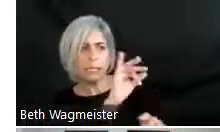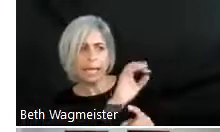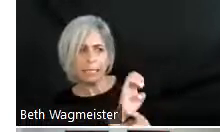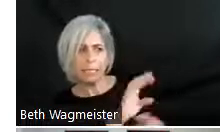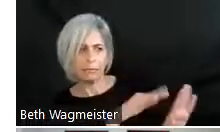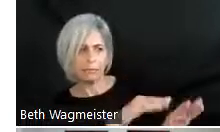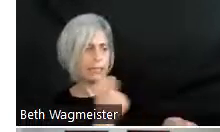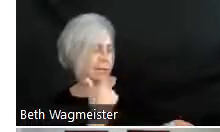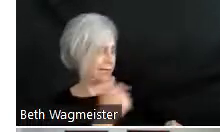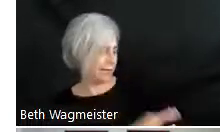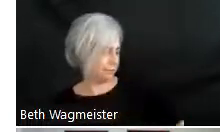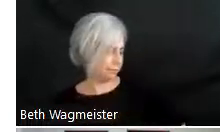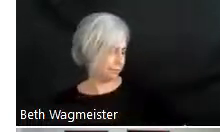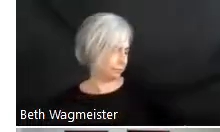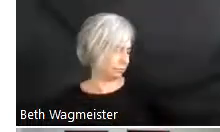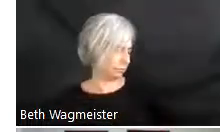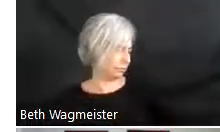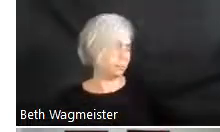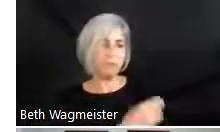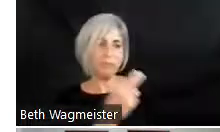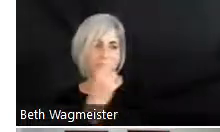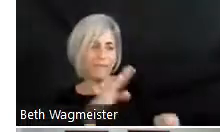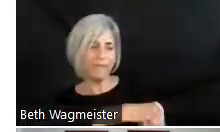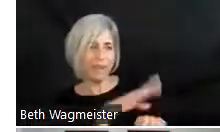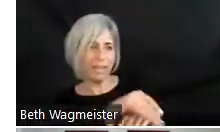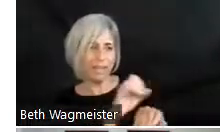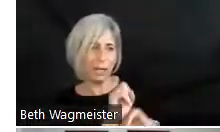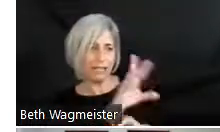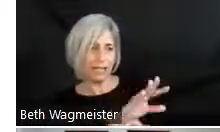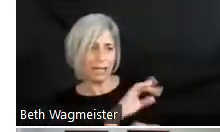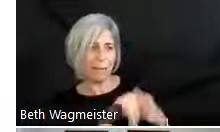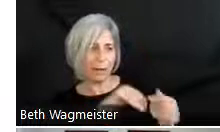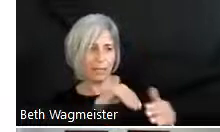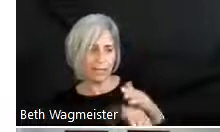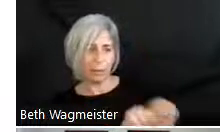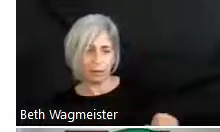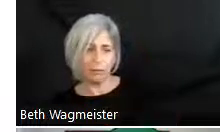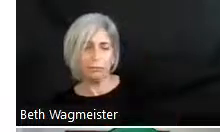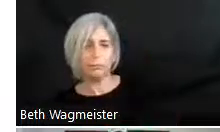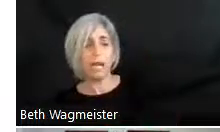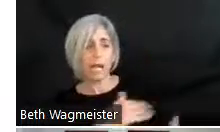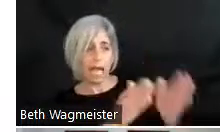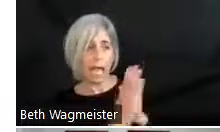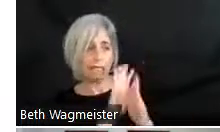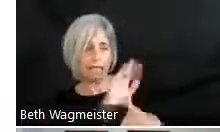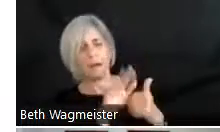her a fun video about accessibility. I inquired about her team and asked her when was the